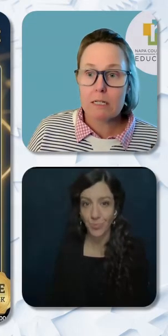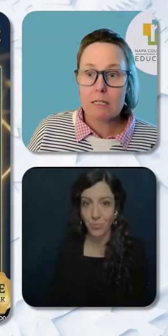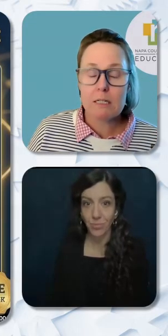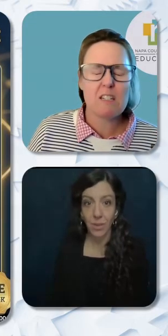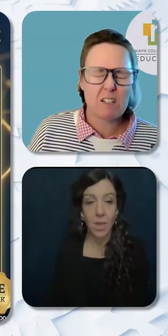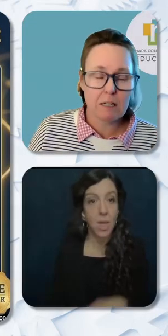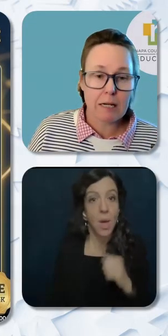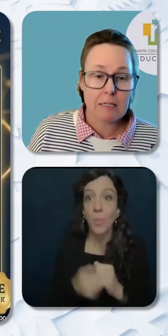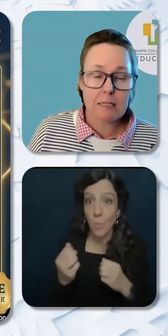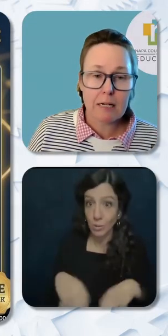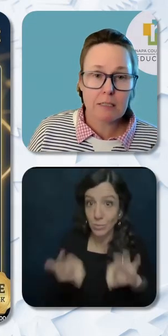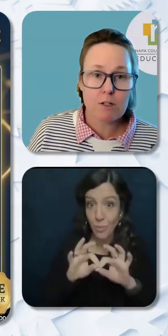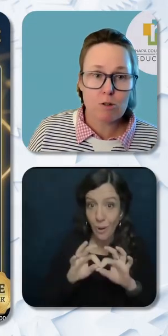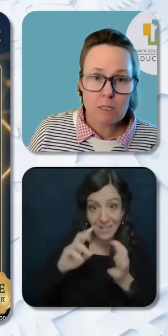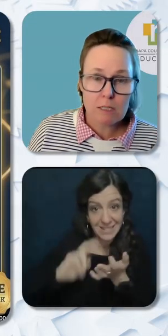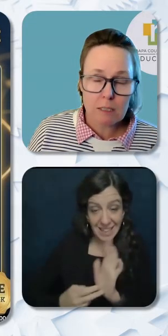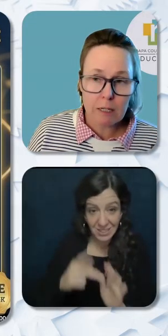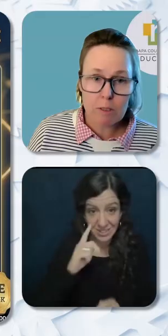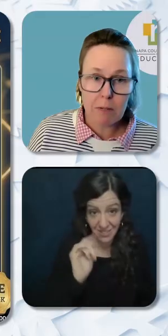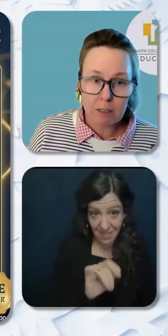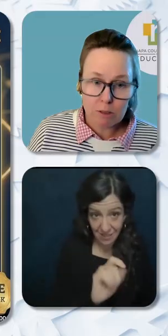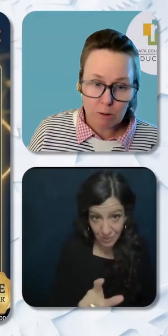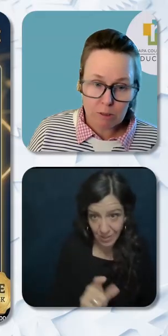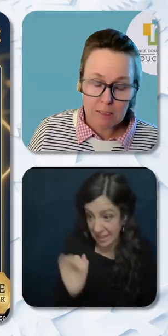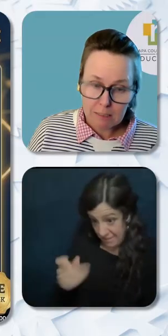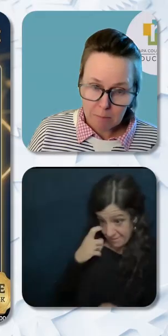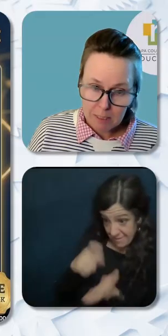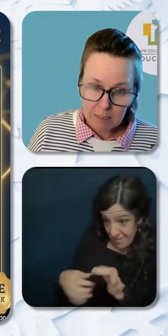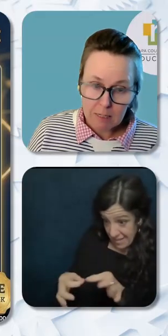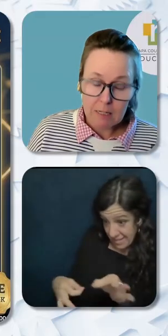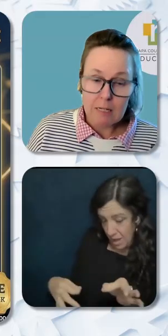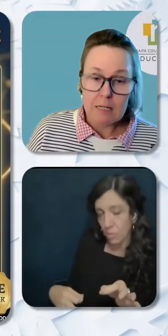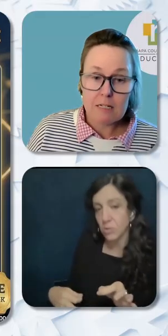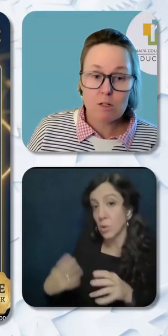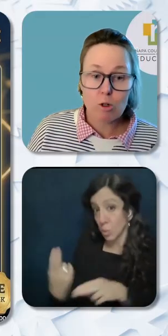when there is delay detected using the language milestones assessment.